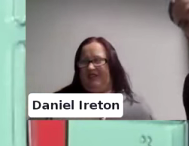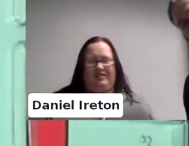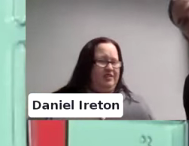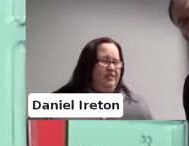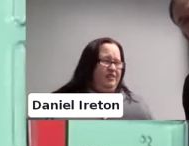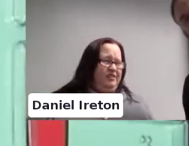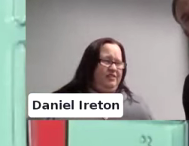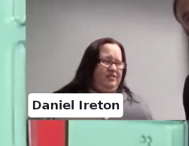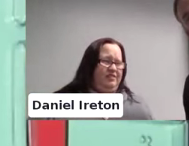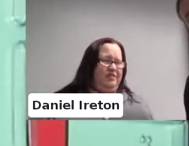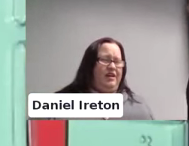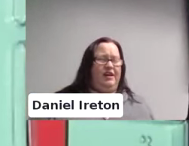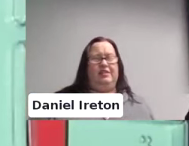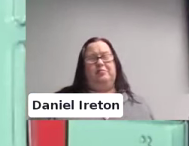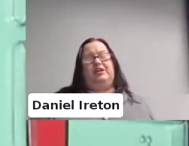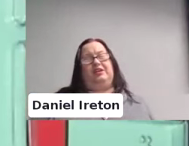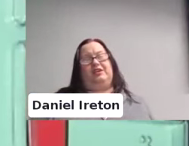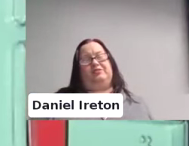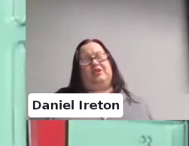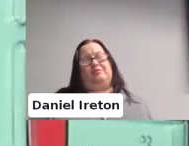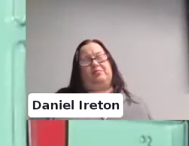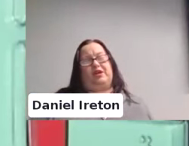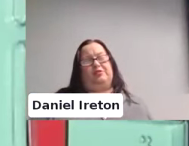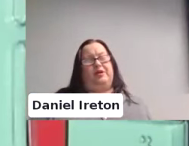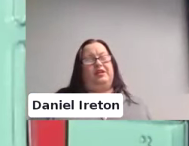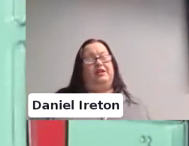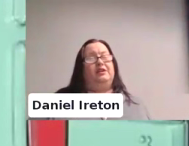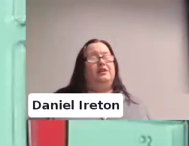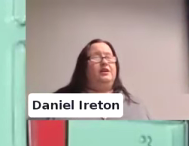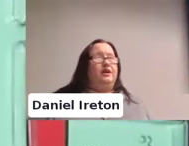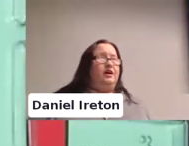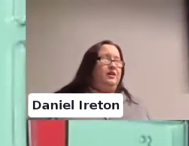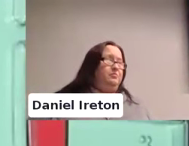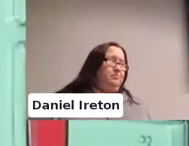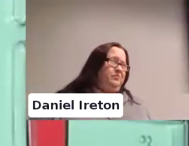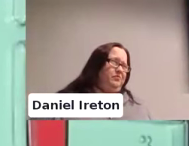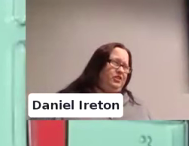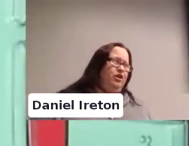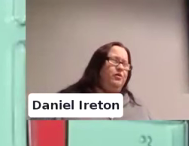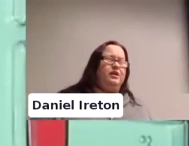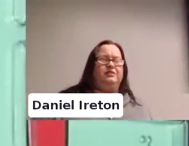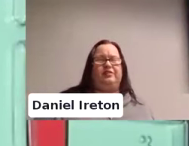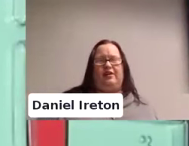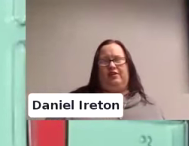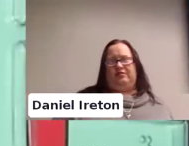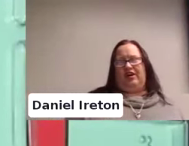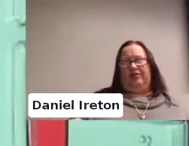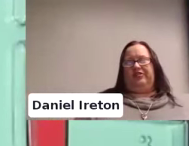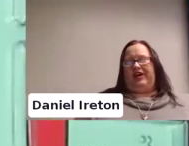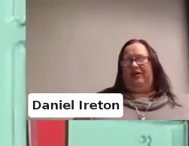And it also did come with braille cards and the braille dice. So would not overlay. It did come with complete game.